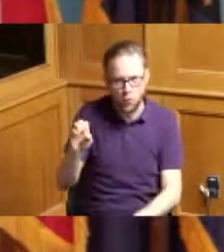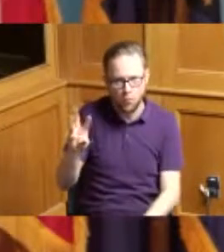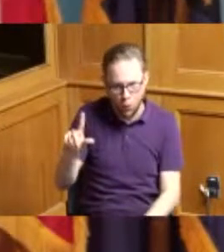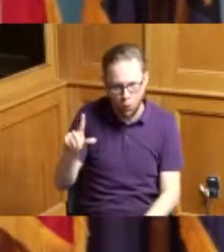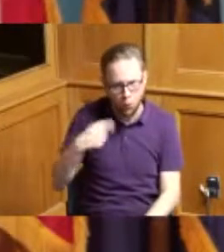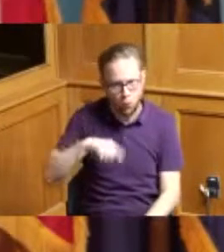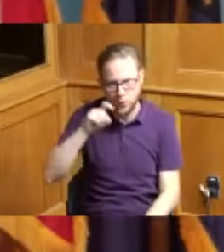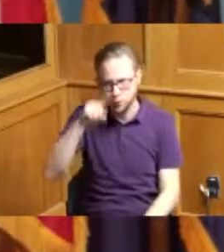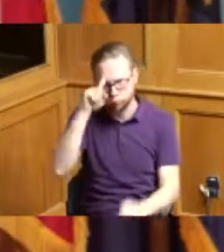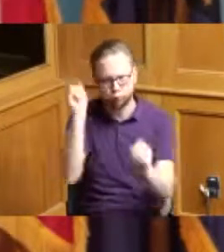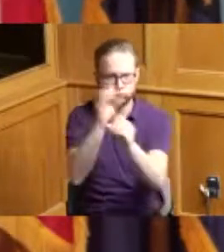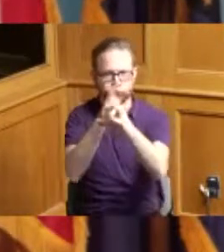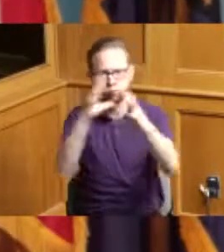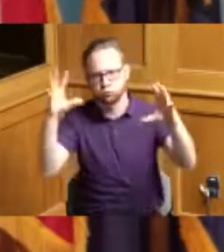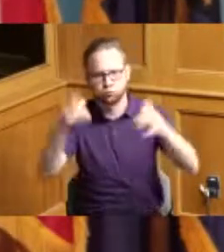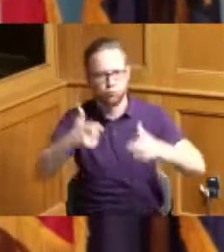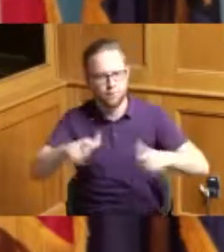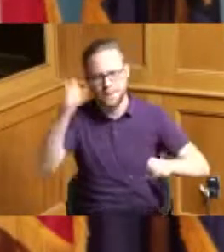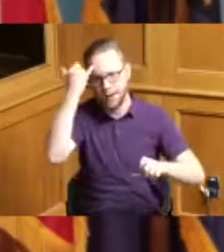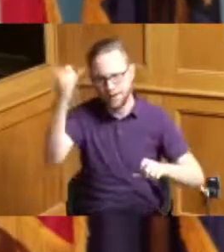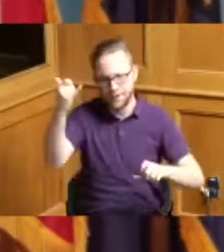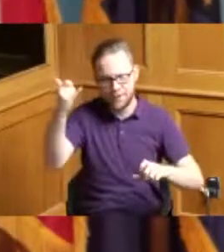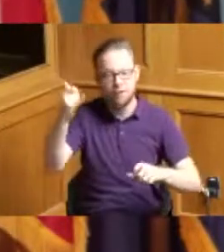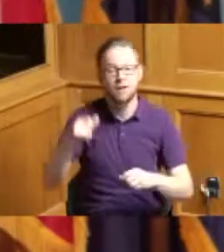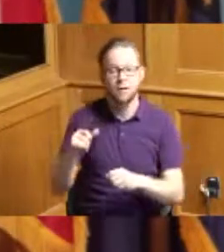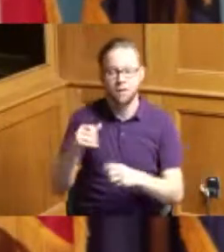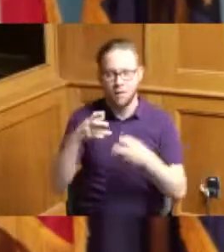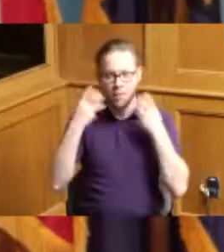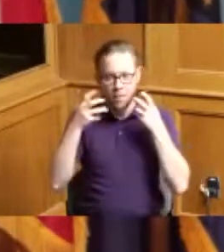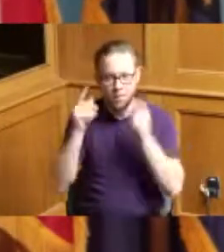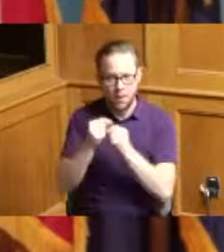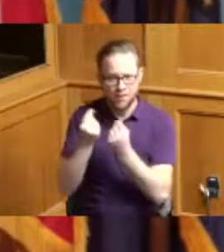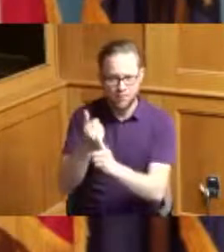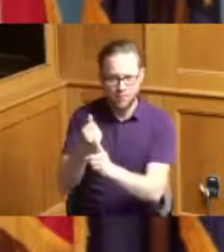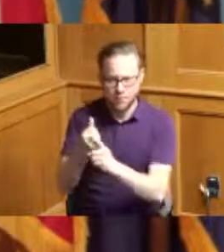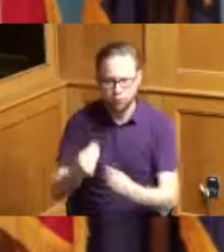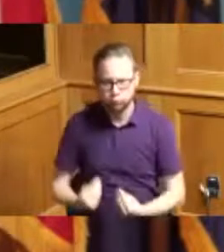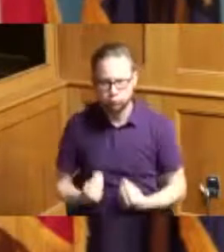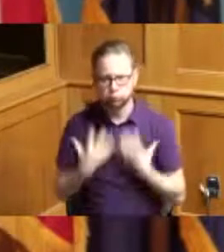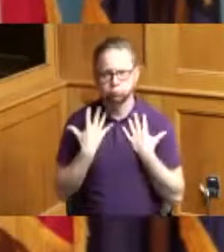inspired by this Bengals team we were you know we said why not us they get rid of that